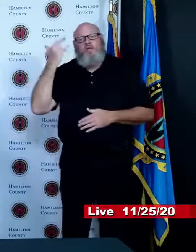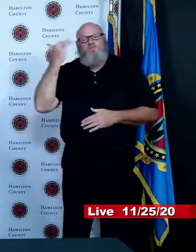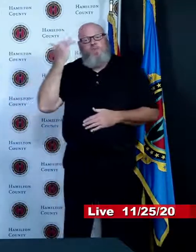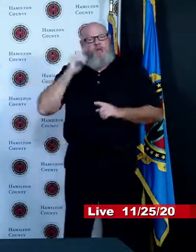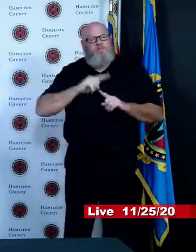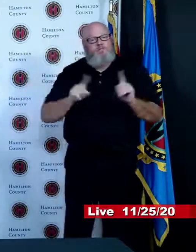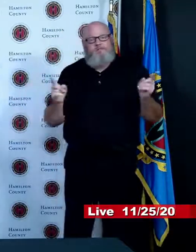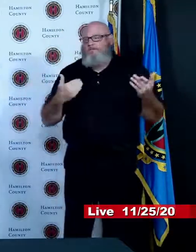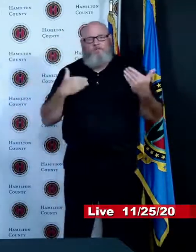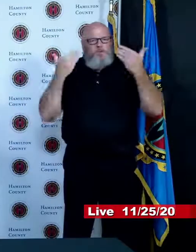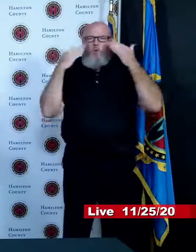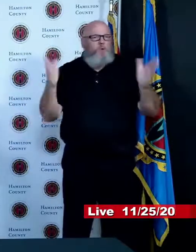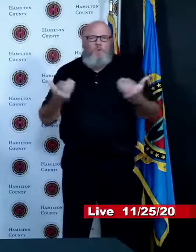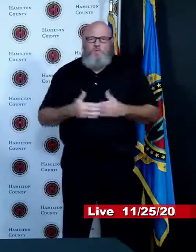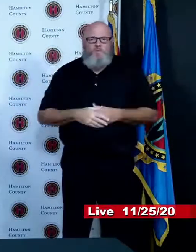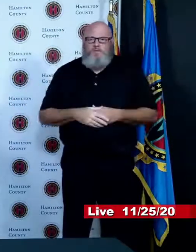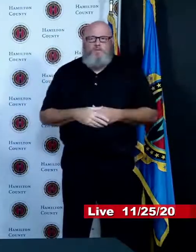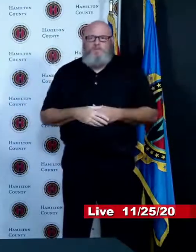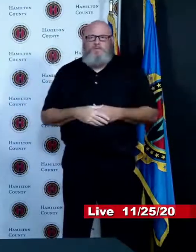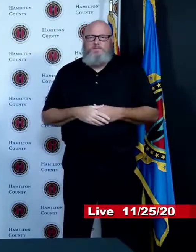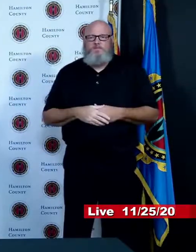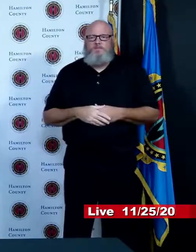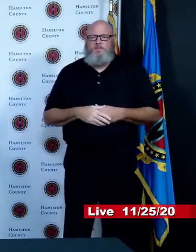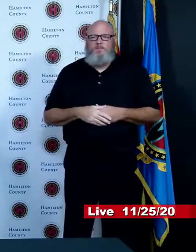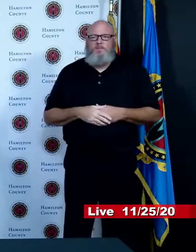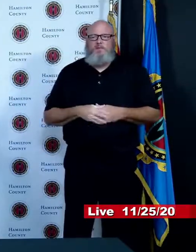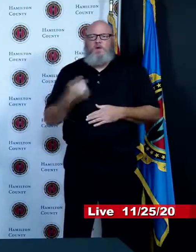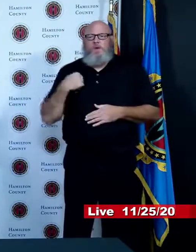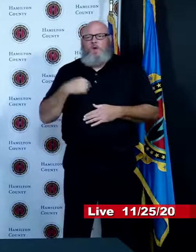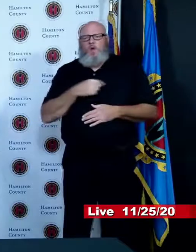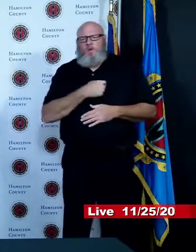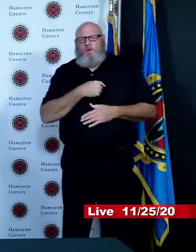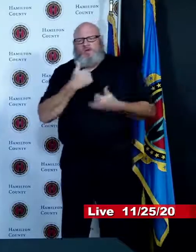that we have done from this podium and some of the messaging that other partners have done have